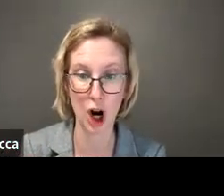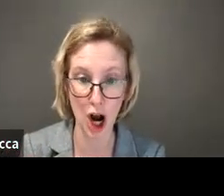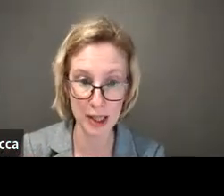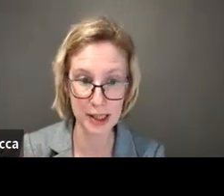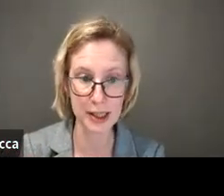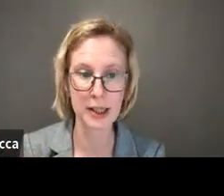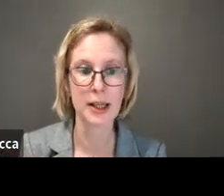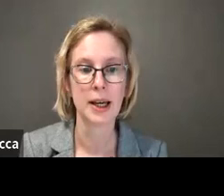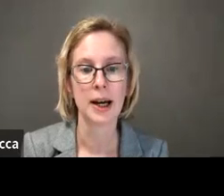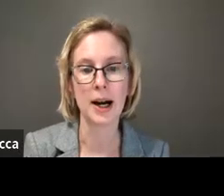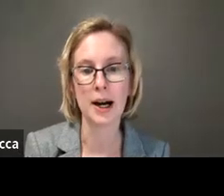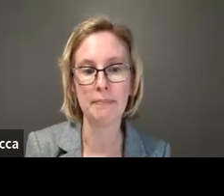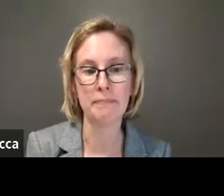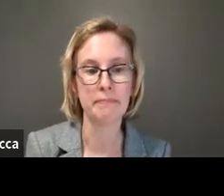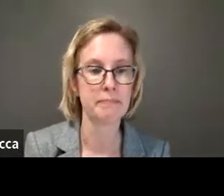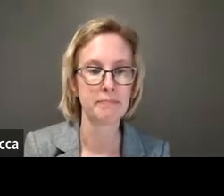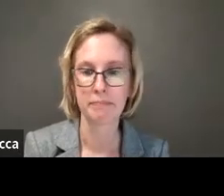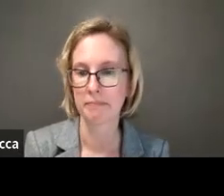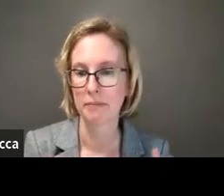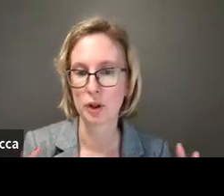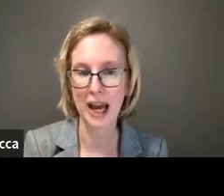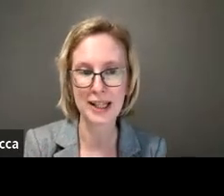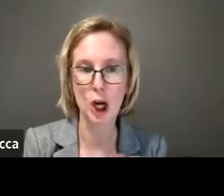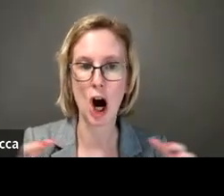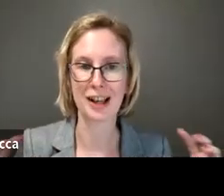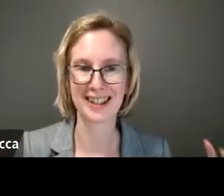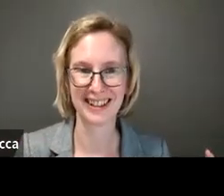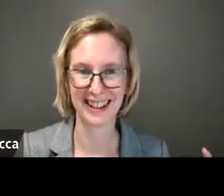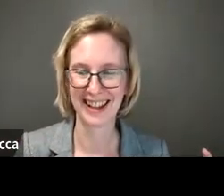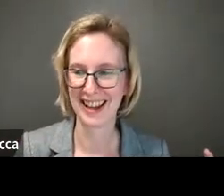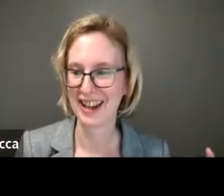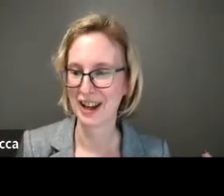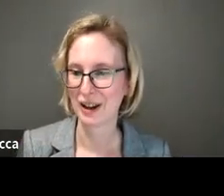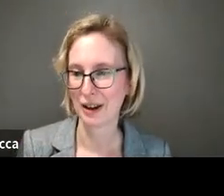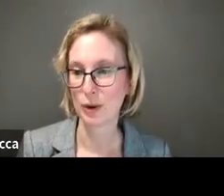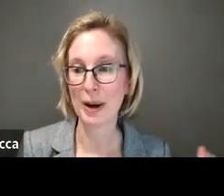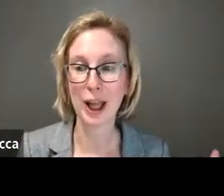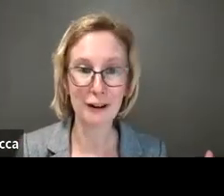cost. So that's the cost. So I'd love for folks to take a moment,